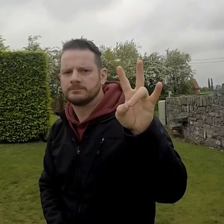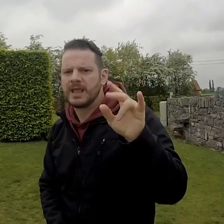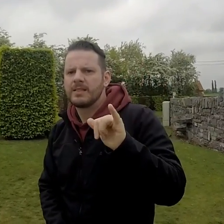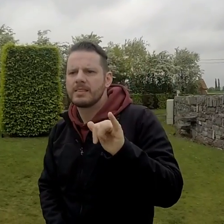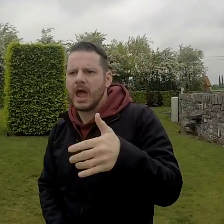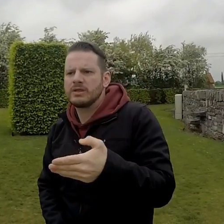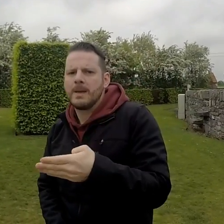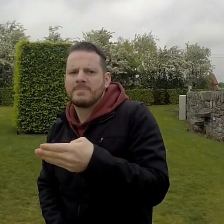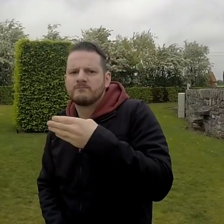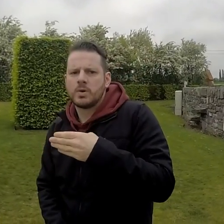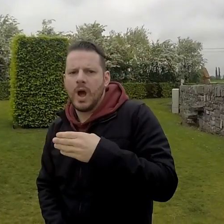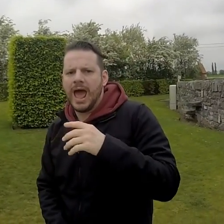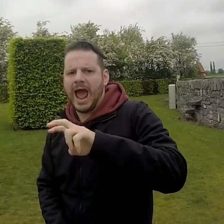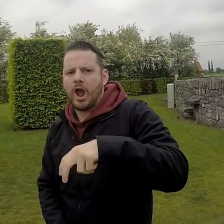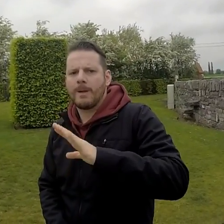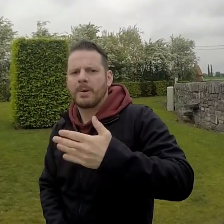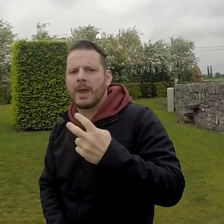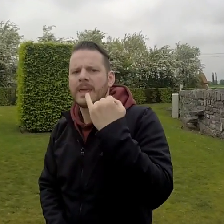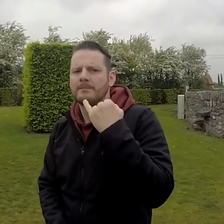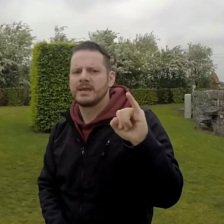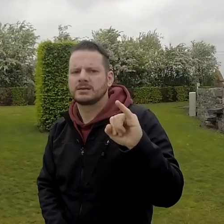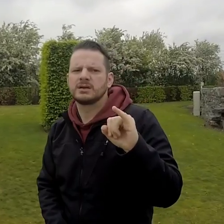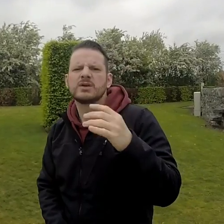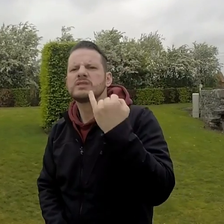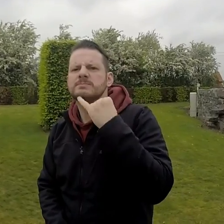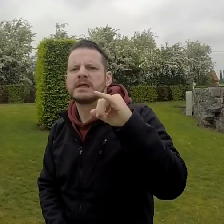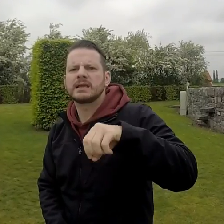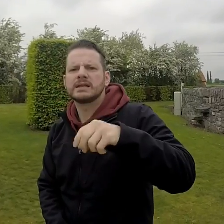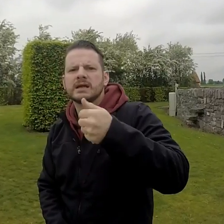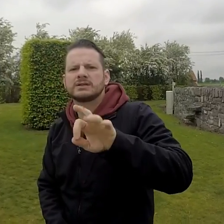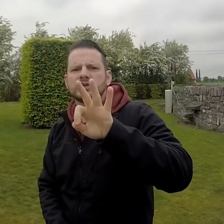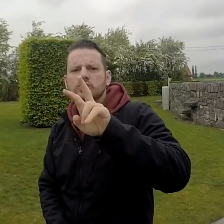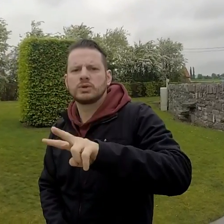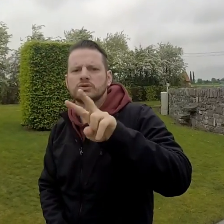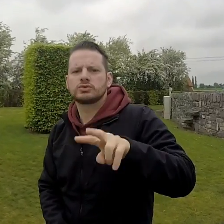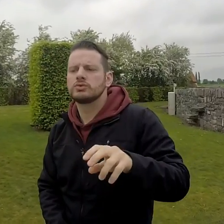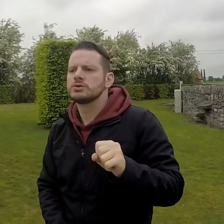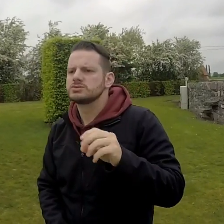That was before Ireland became independent. Ireland was independent in 1922.